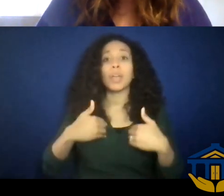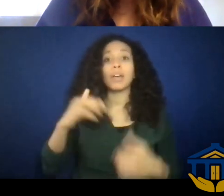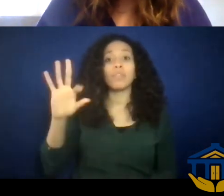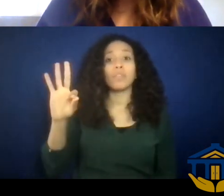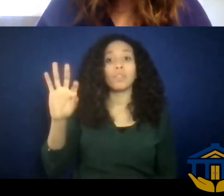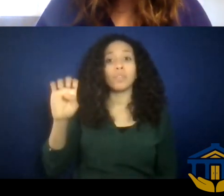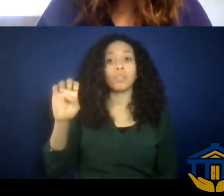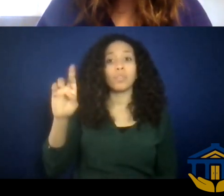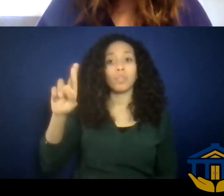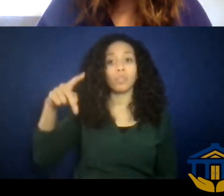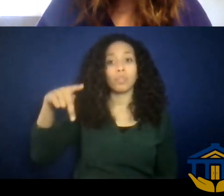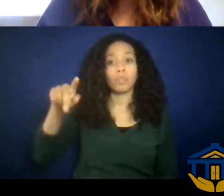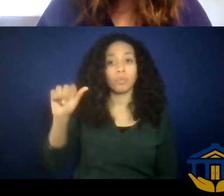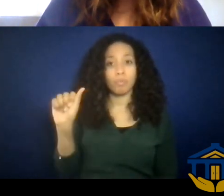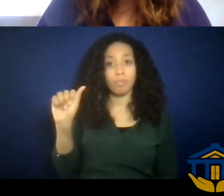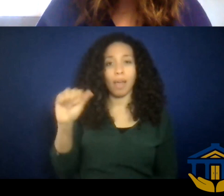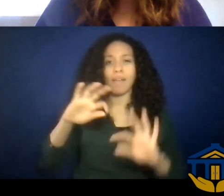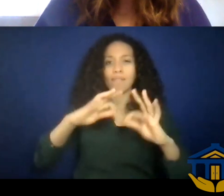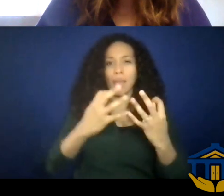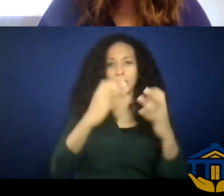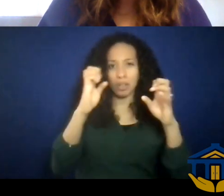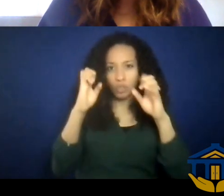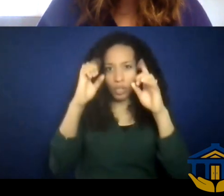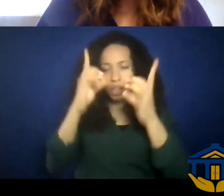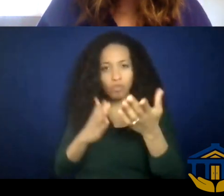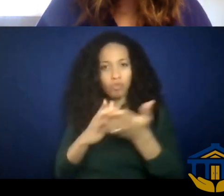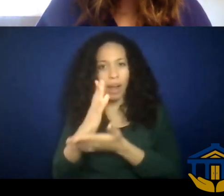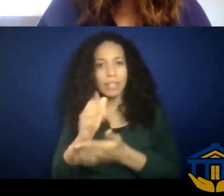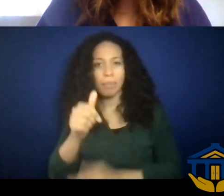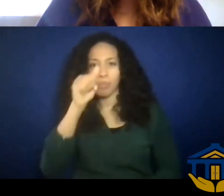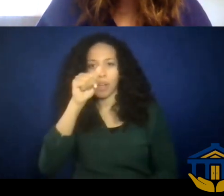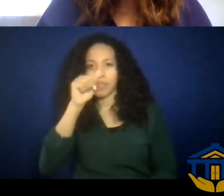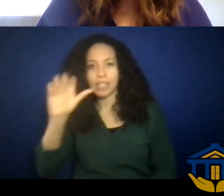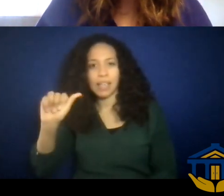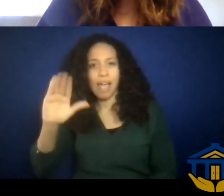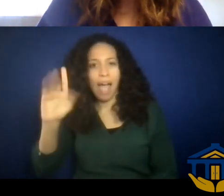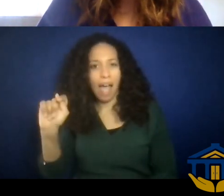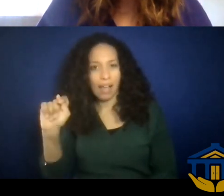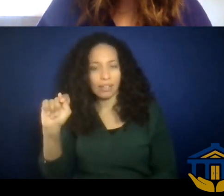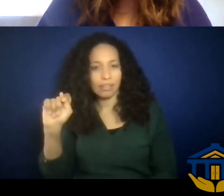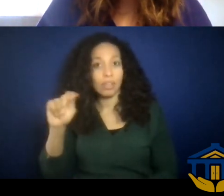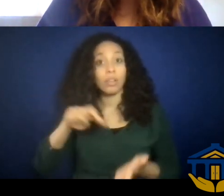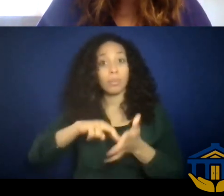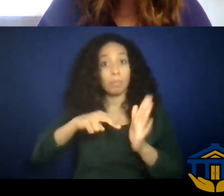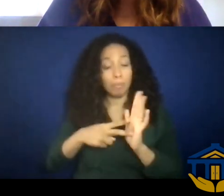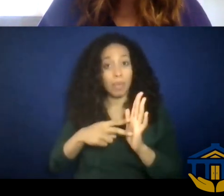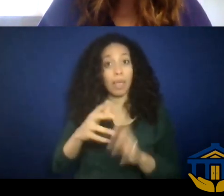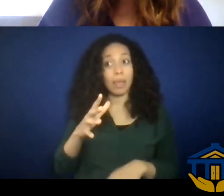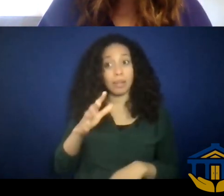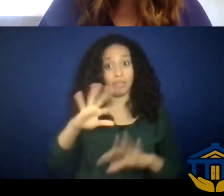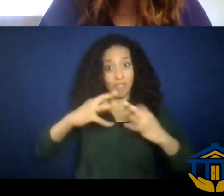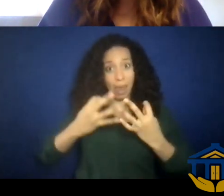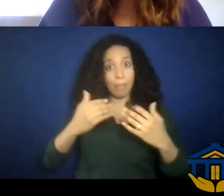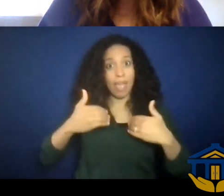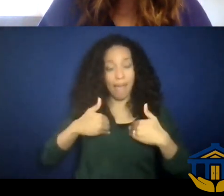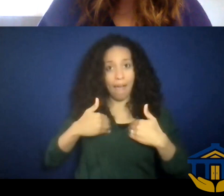Educational Rights and Privacy Act, which entitles you to receive a full copy of your child's